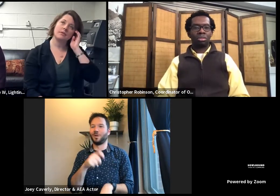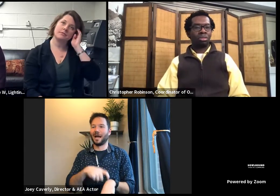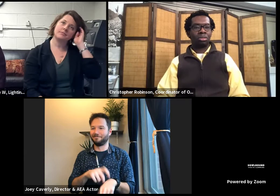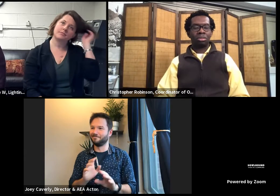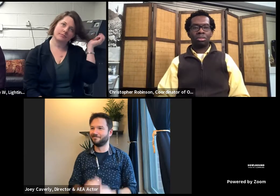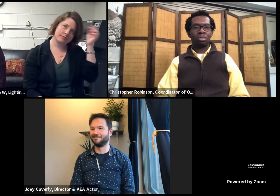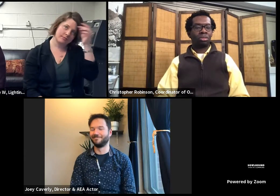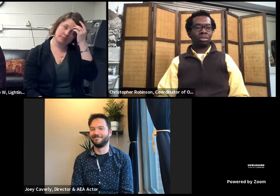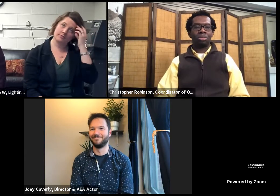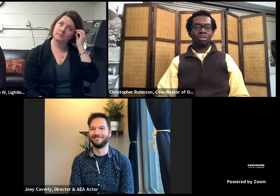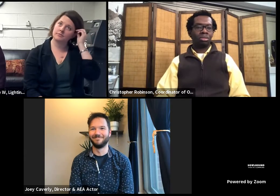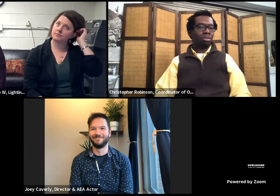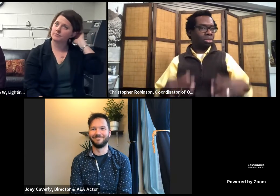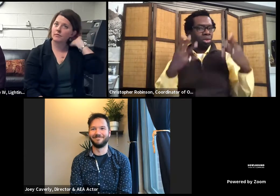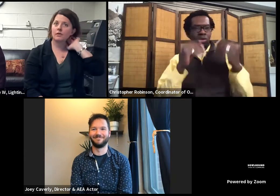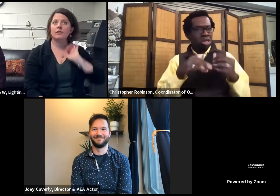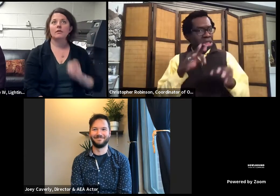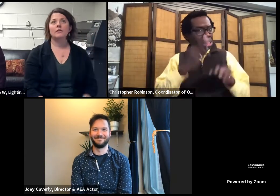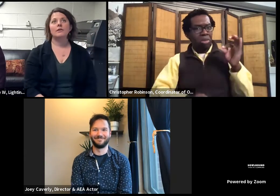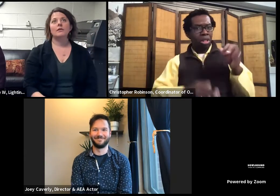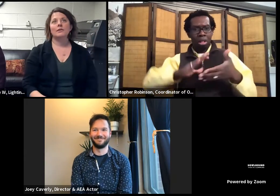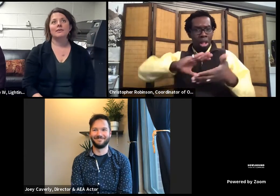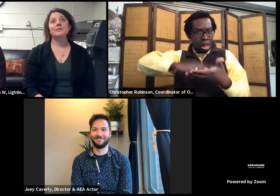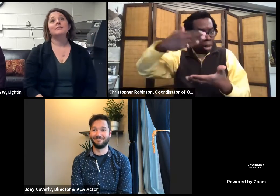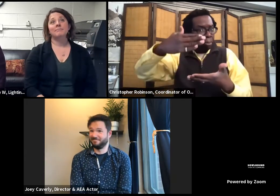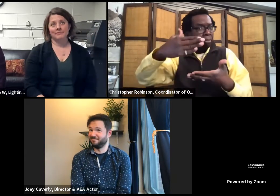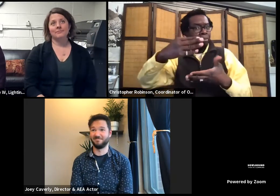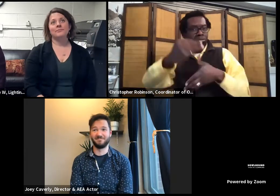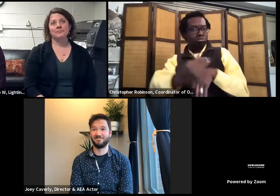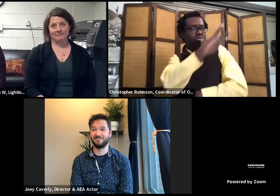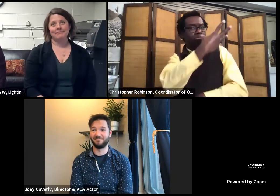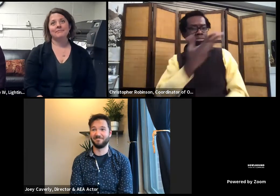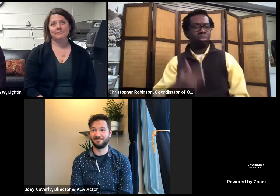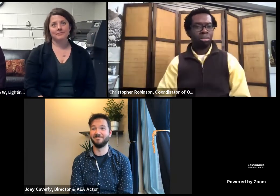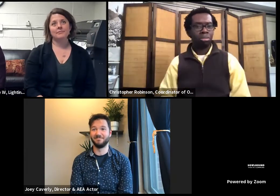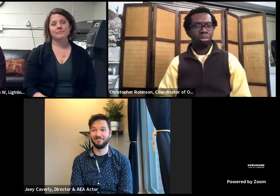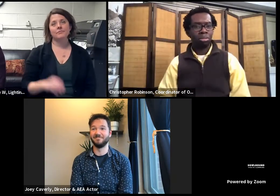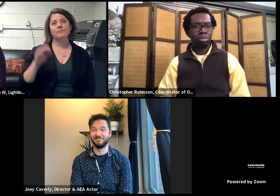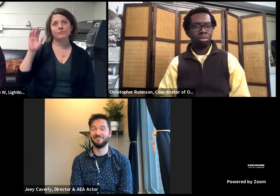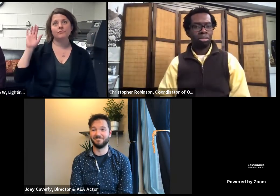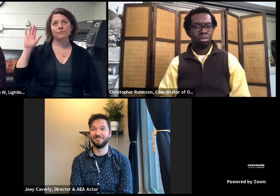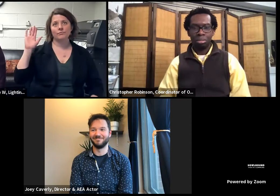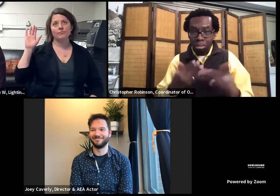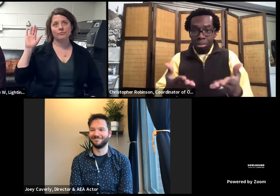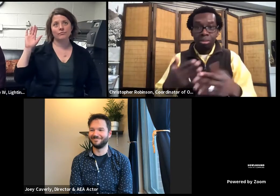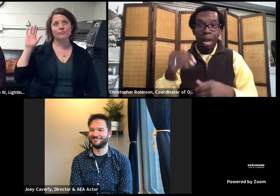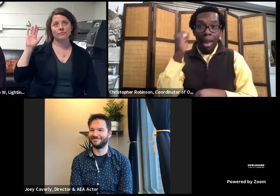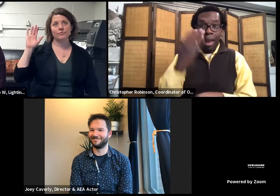We write it down in our script, problem solved. That's super easy. Just have a laptop and a projector, that's it.